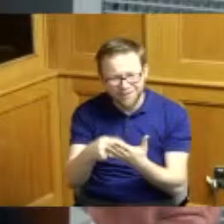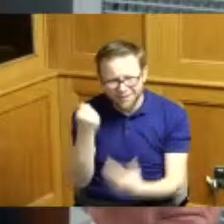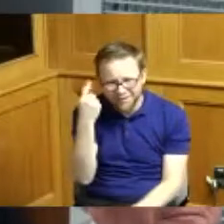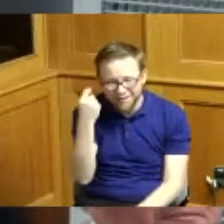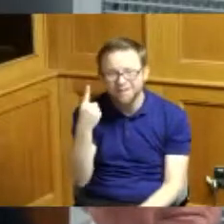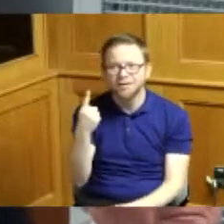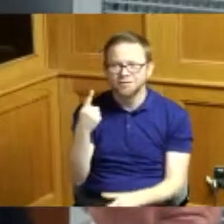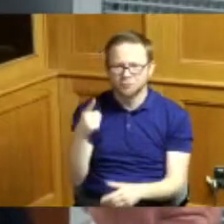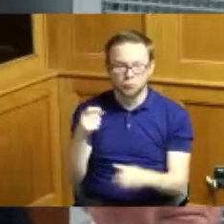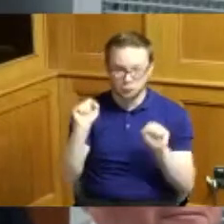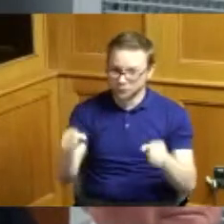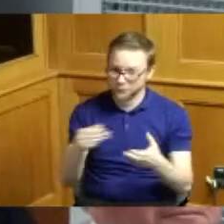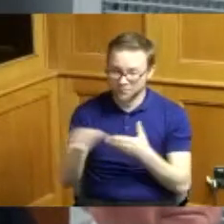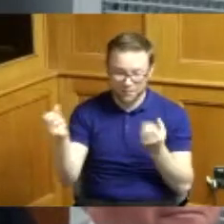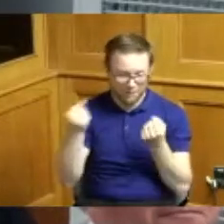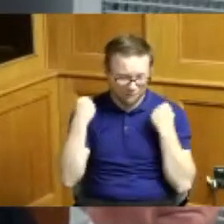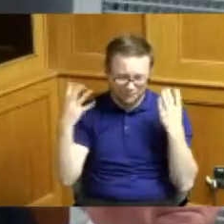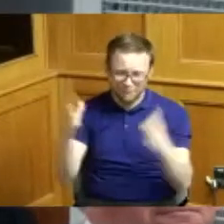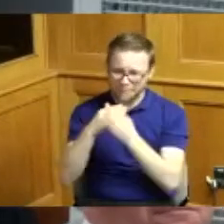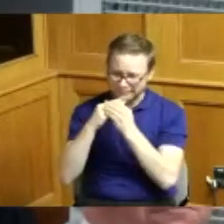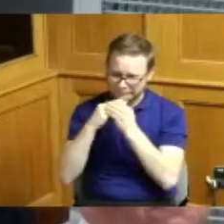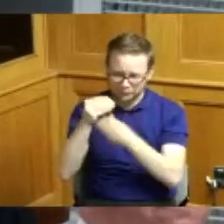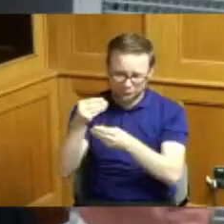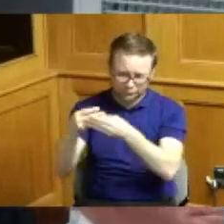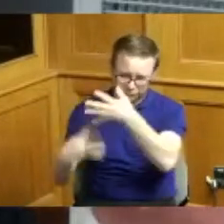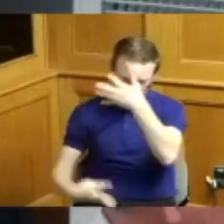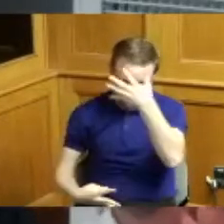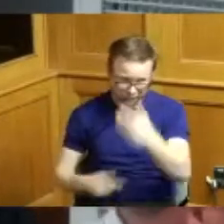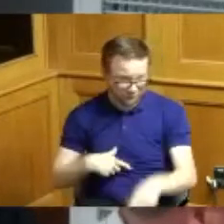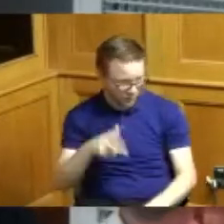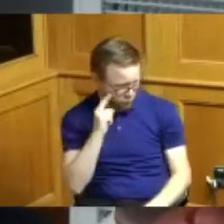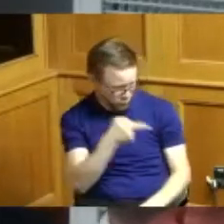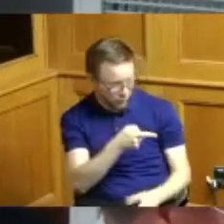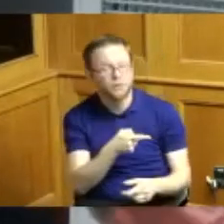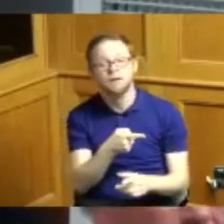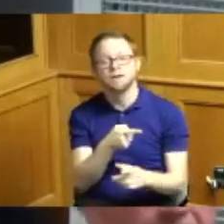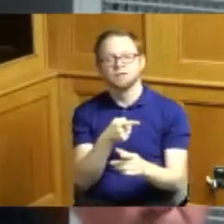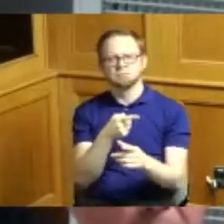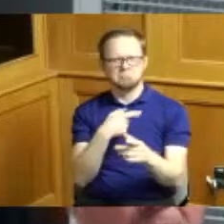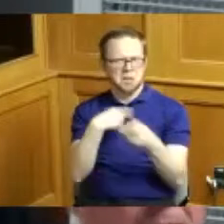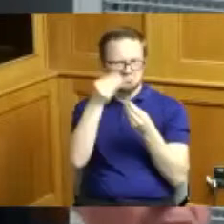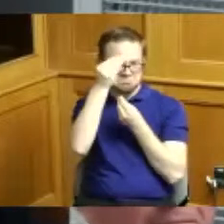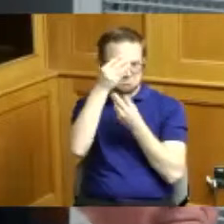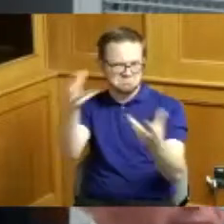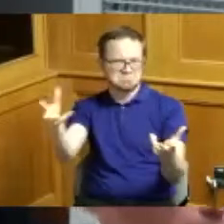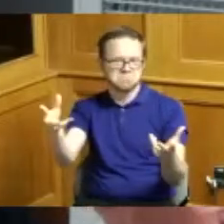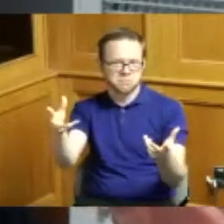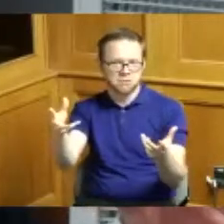sandwiches too or heard what he was saying bishop but uh I just let y'all know that Channel 19 knows